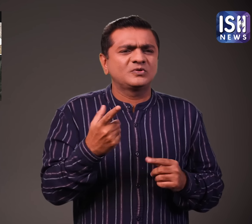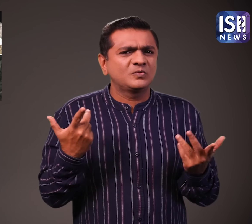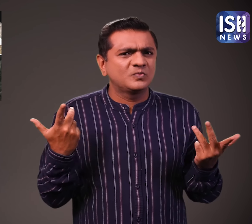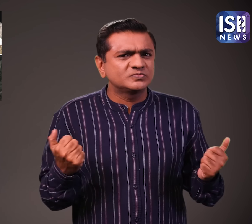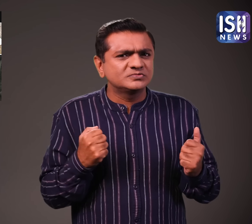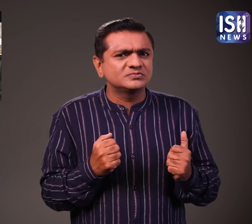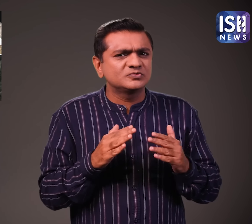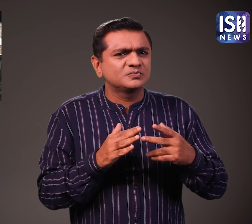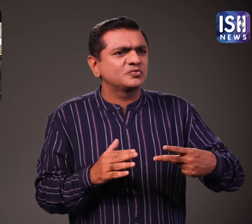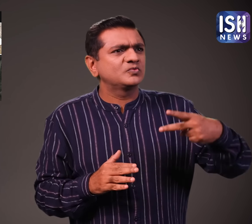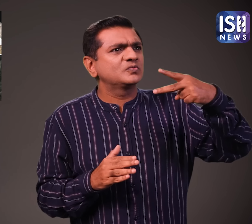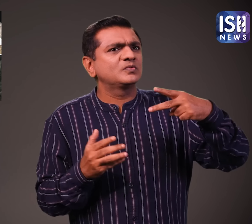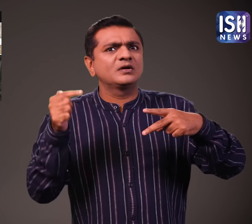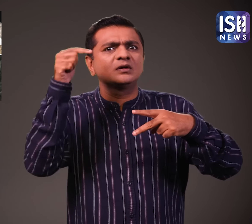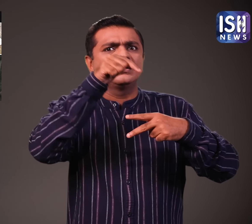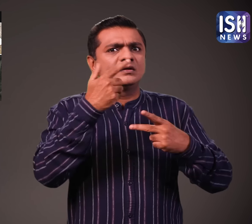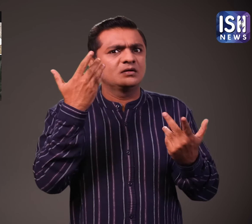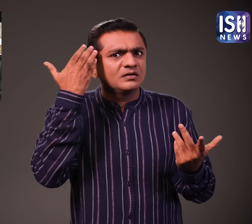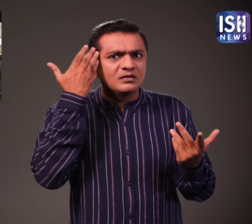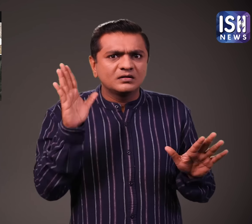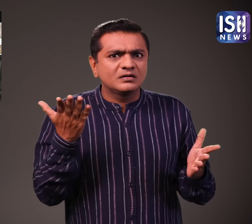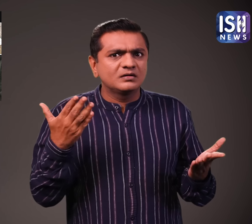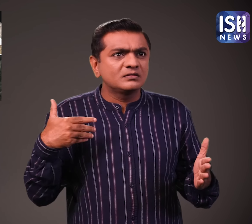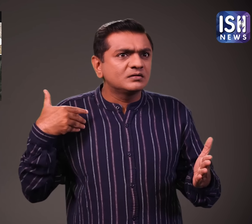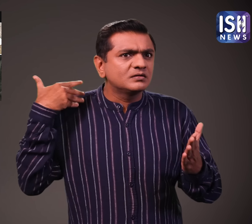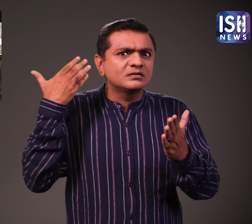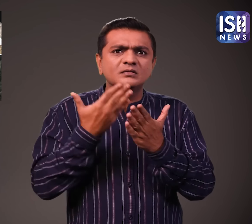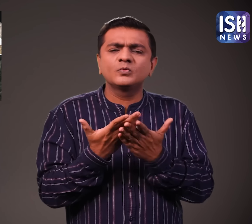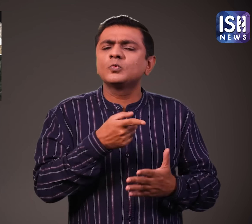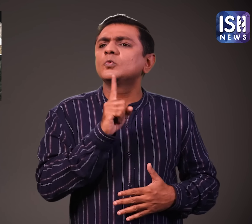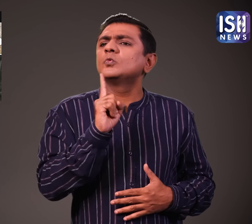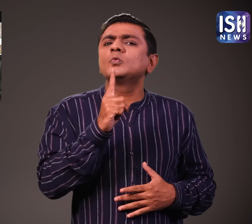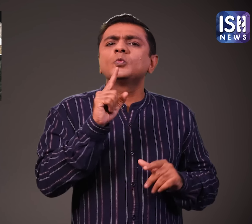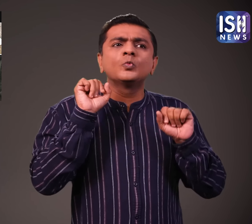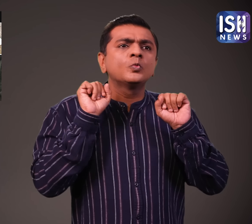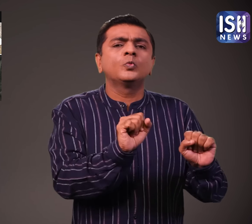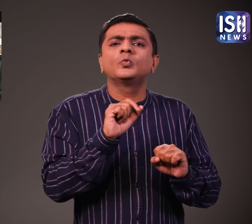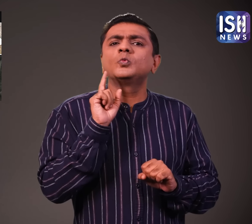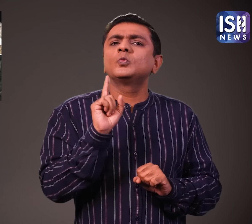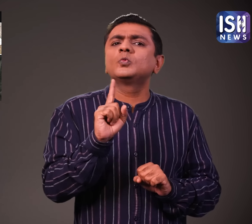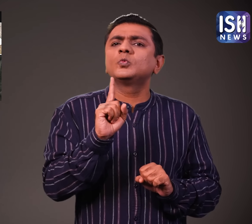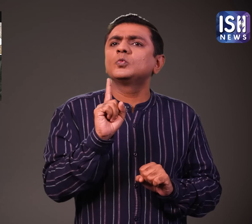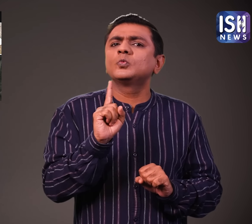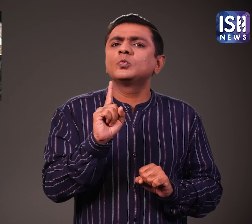was shocked by the discovery and began investigating who owned the two-storey chawl.